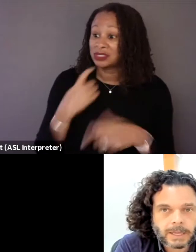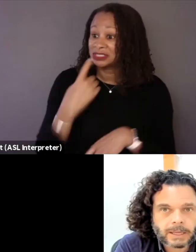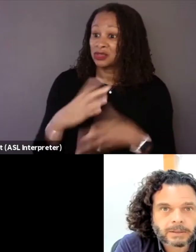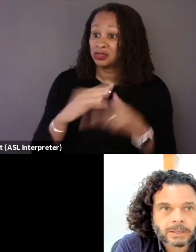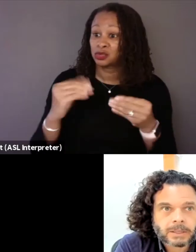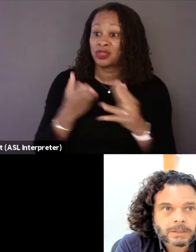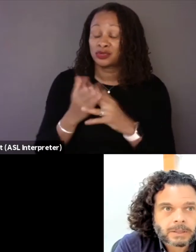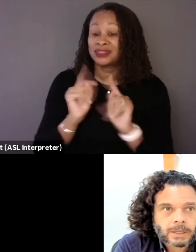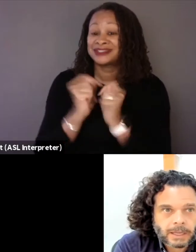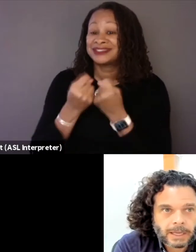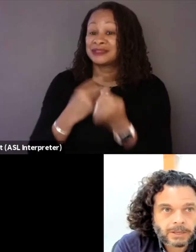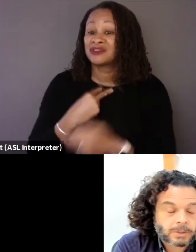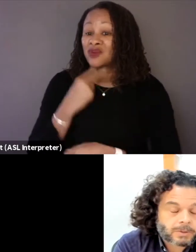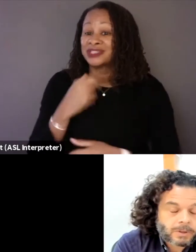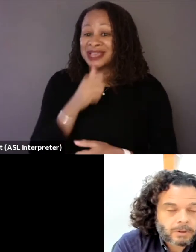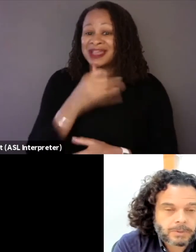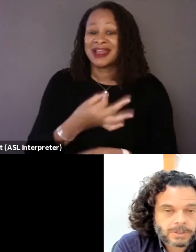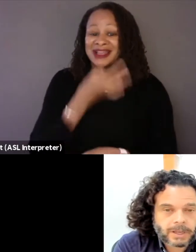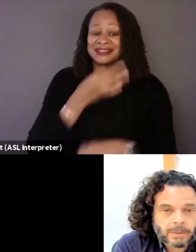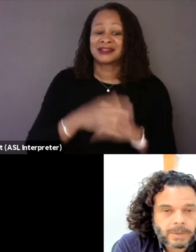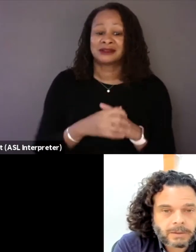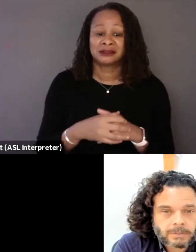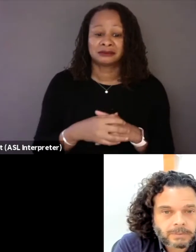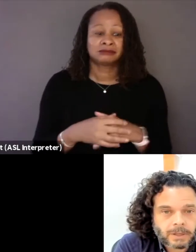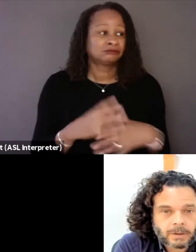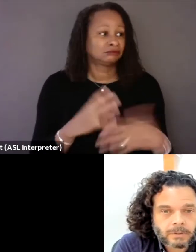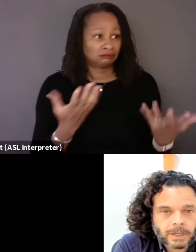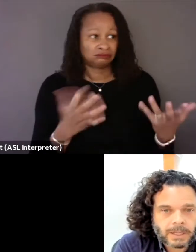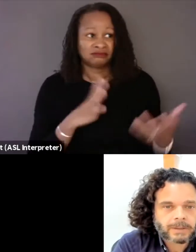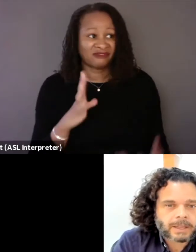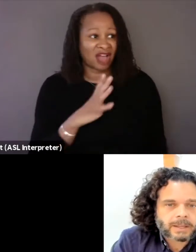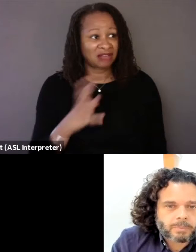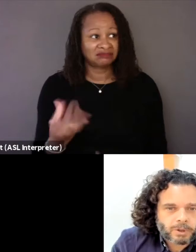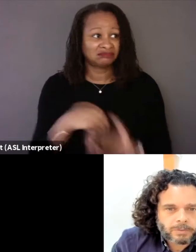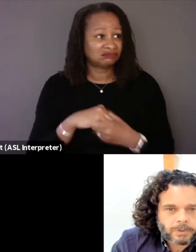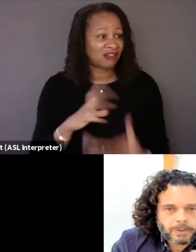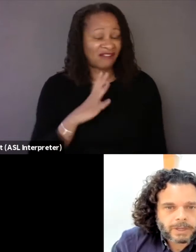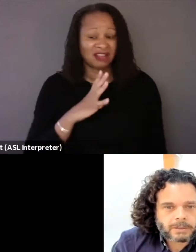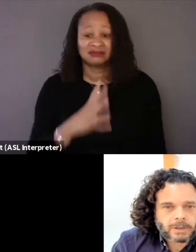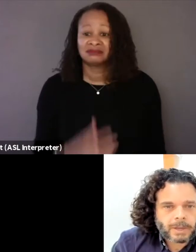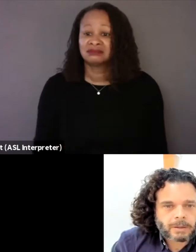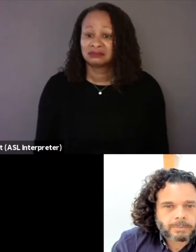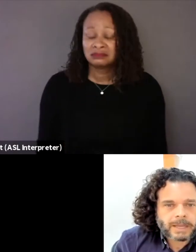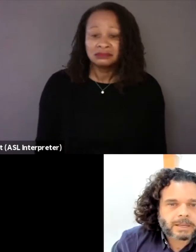And, and she was all, she's like, I'm in, you know, and that's, I think the beautiful thing about Megan